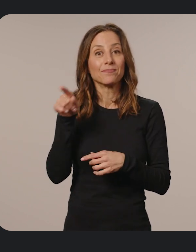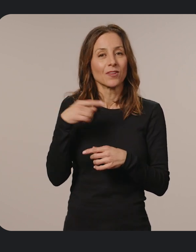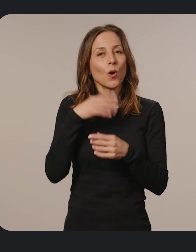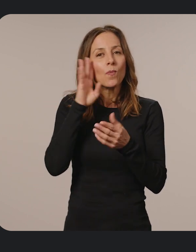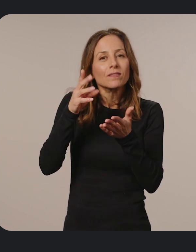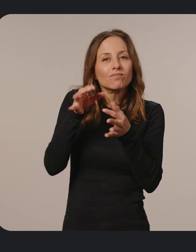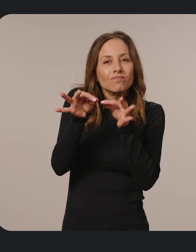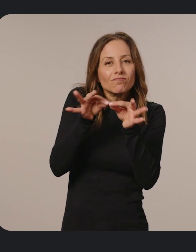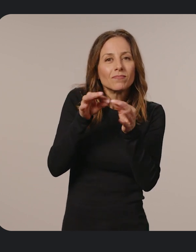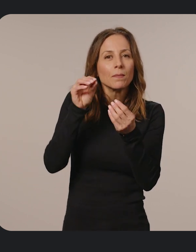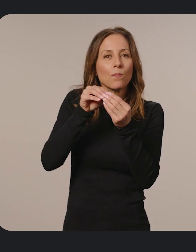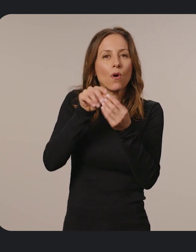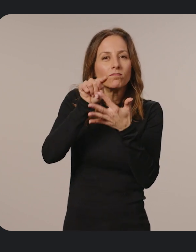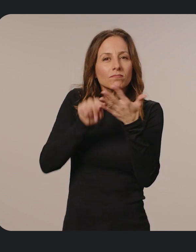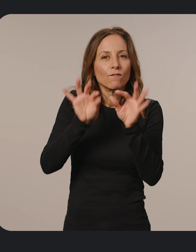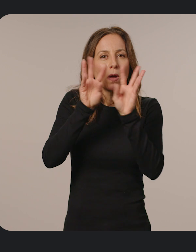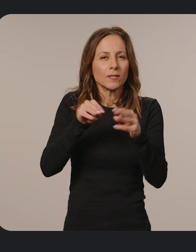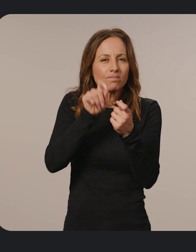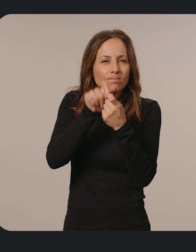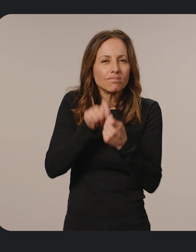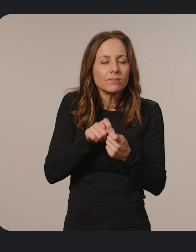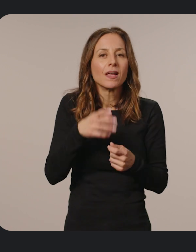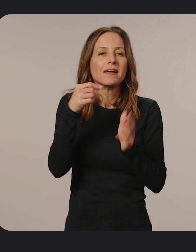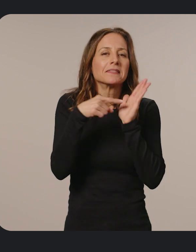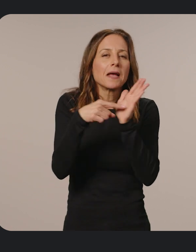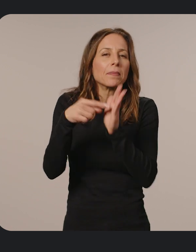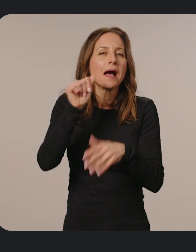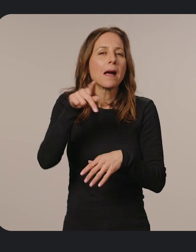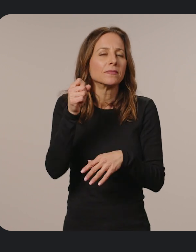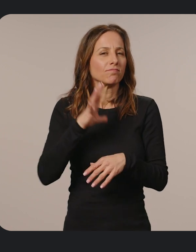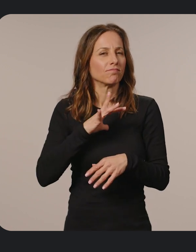through this framework in more detail and provide examples of what high-quality apps look like.